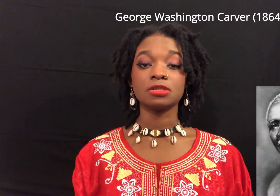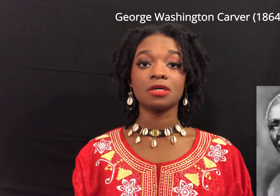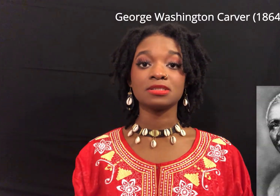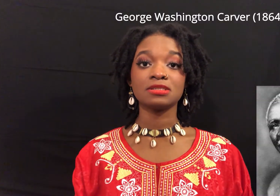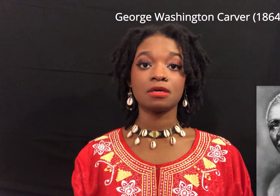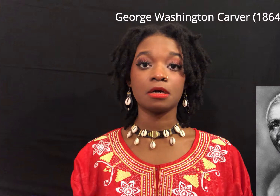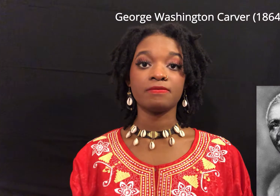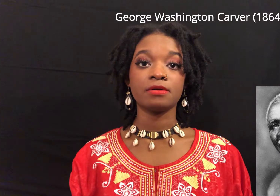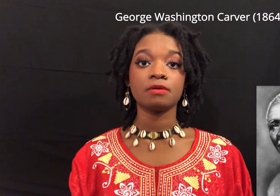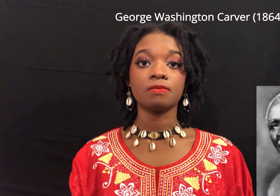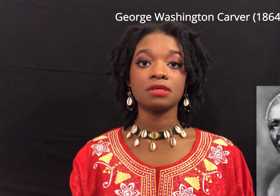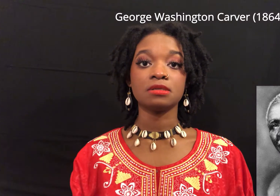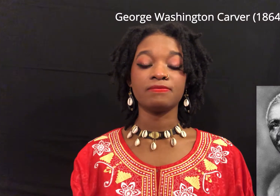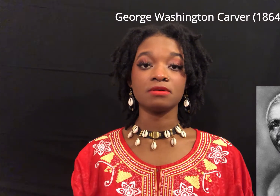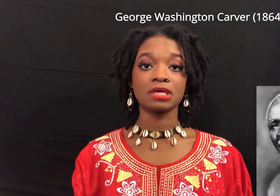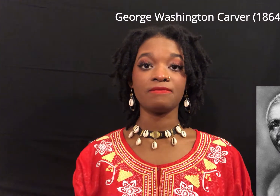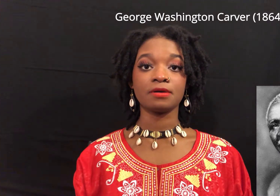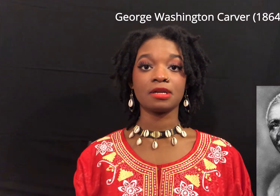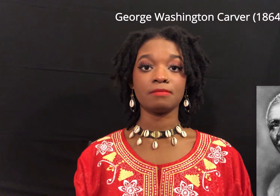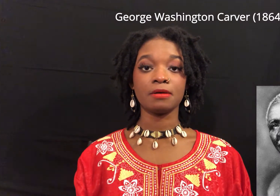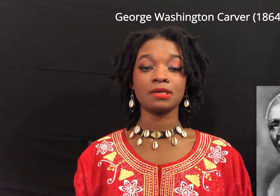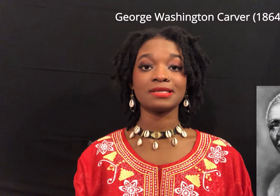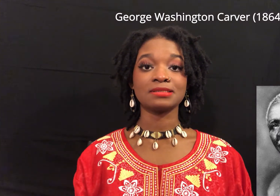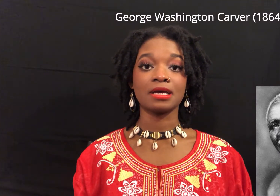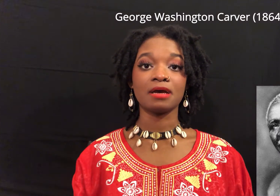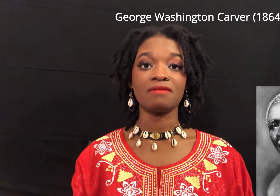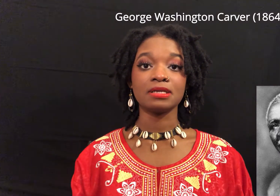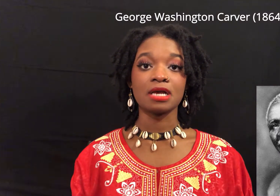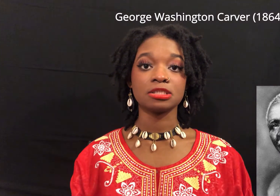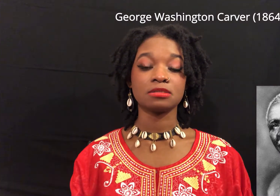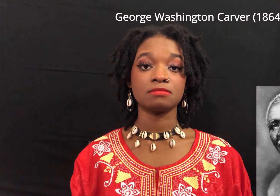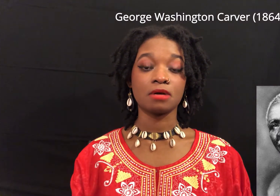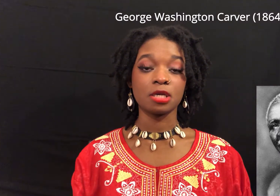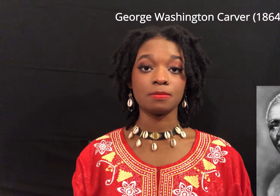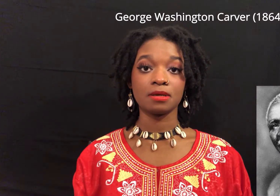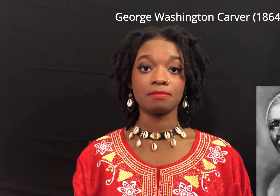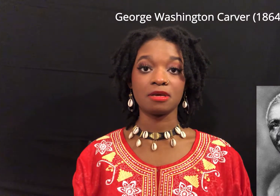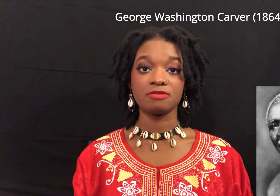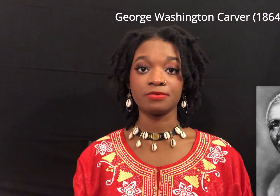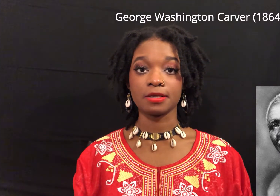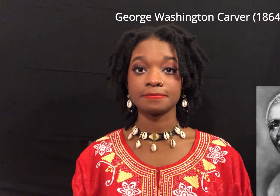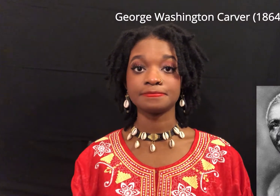George Washington Carver was the first African American to have a national monument made for him.